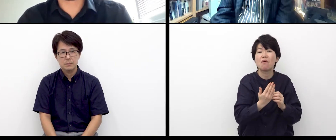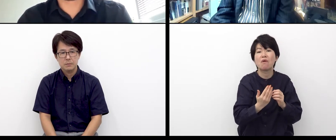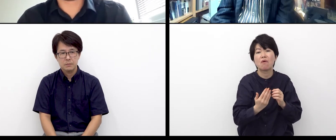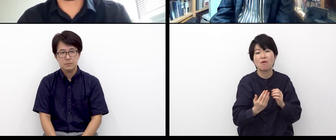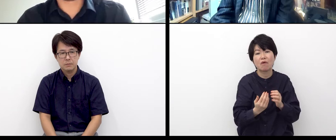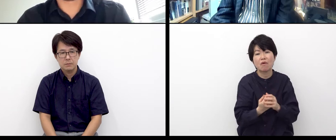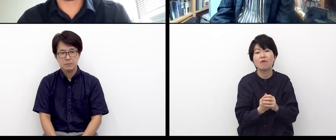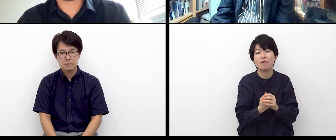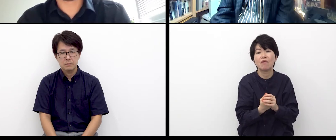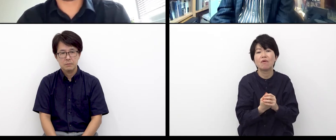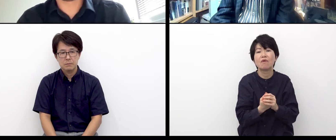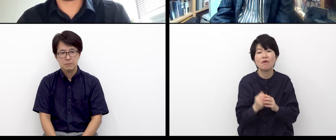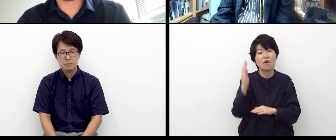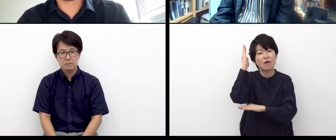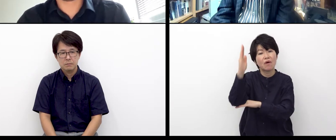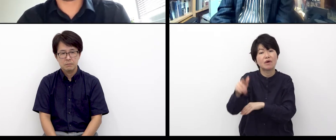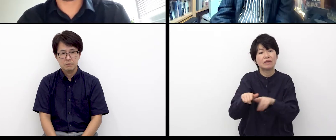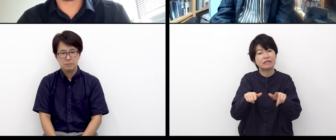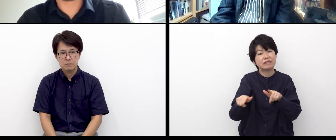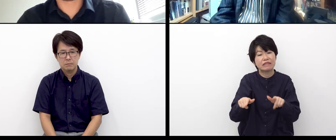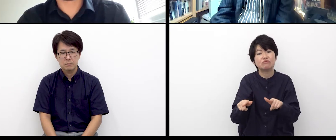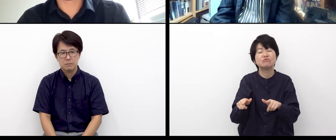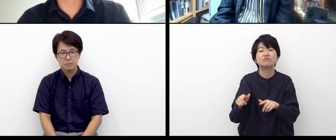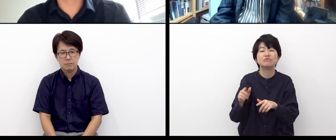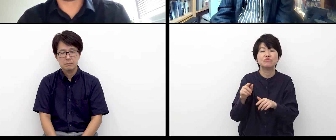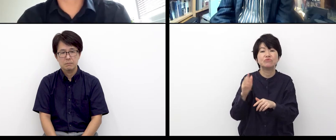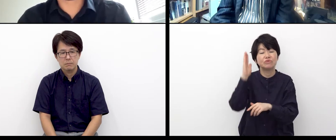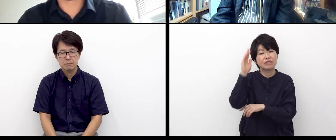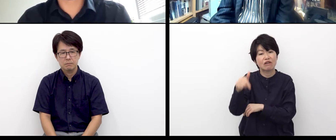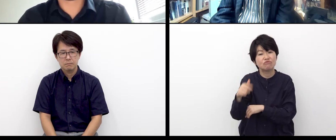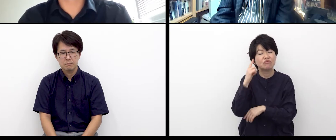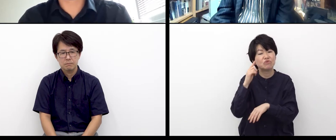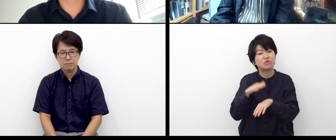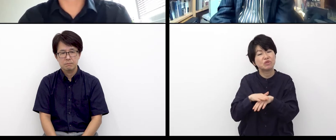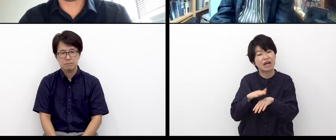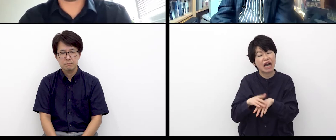I feel that the government is a little late to take action. The Tokyo metropolitan government